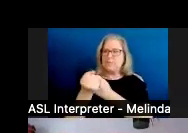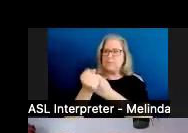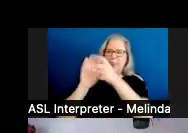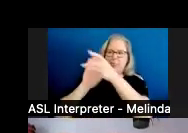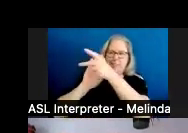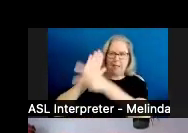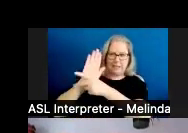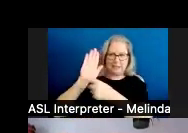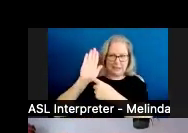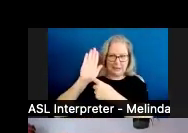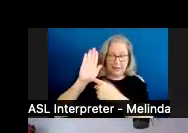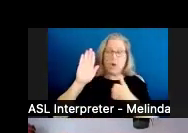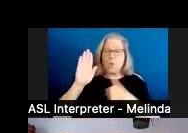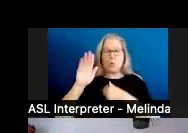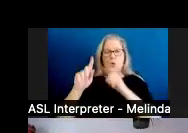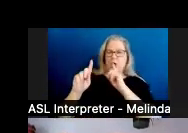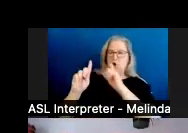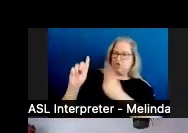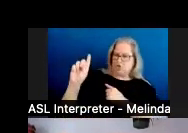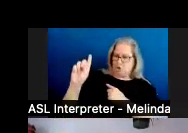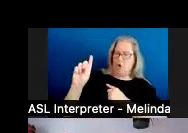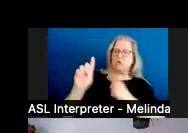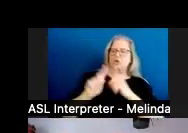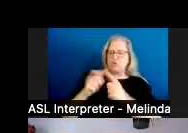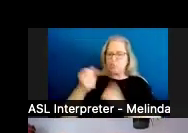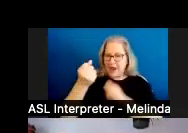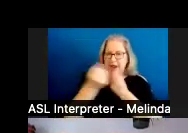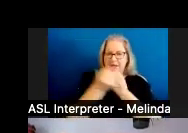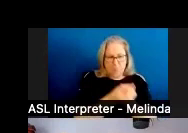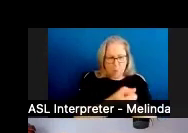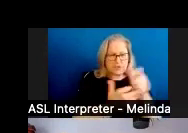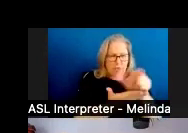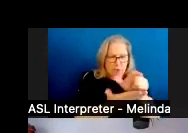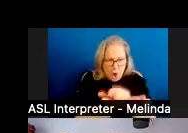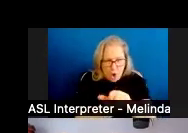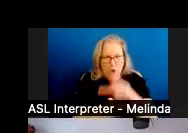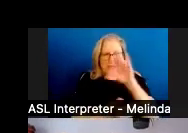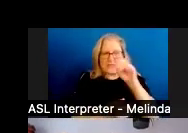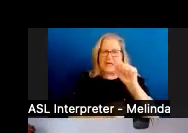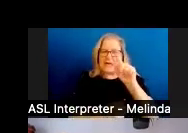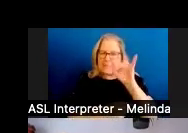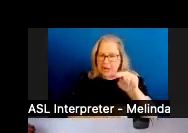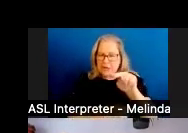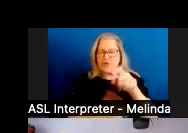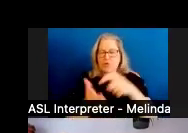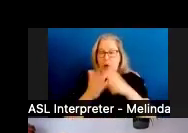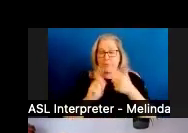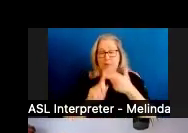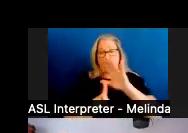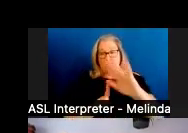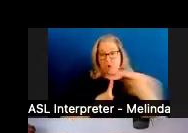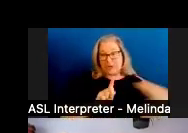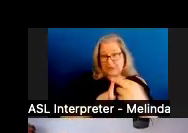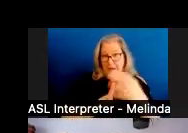We are charged with enforcing applicable laws, cost principles, administrative requirements, both from your side and from our side.